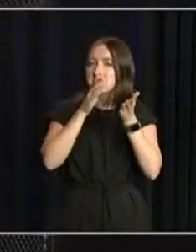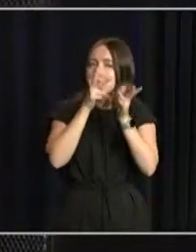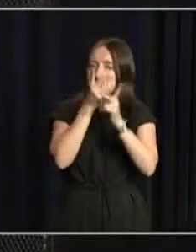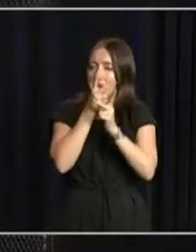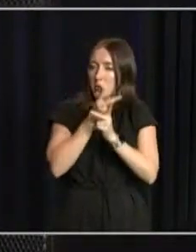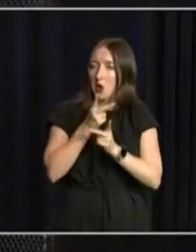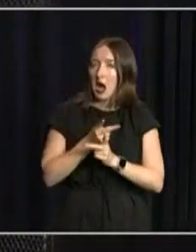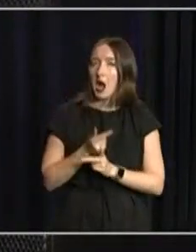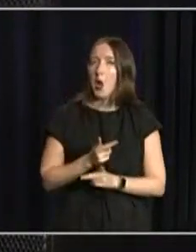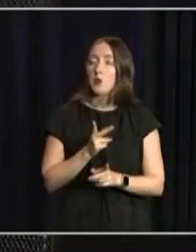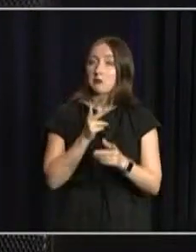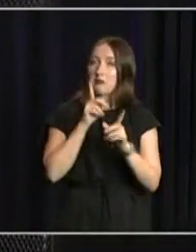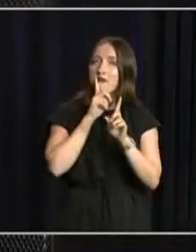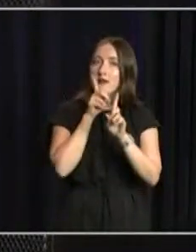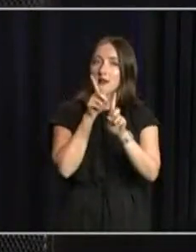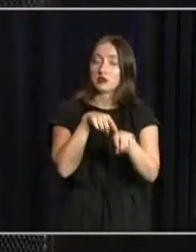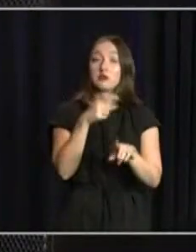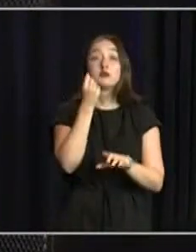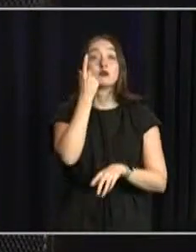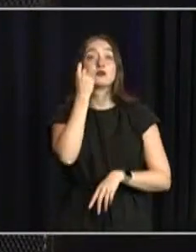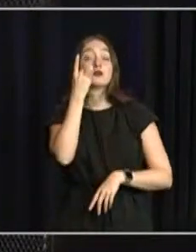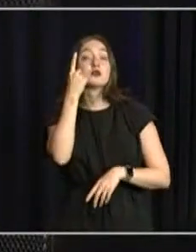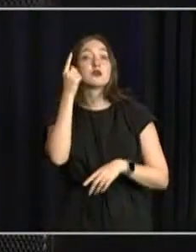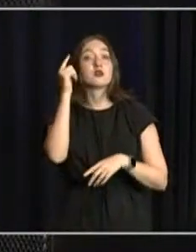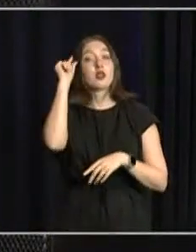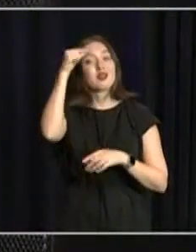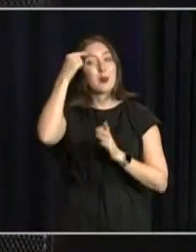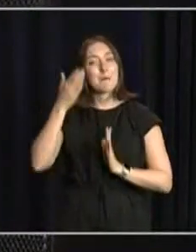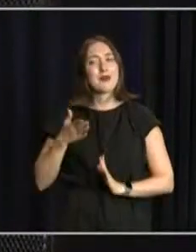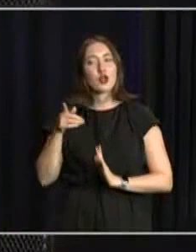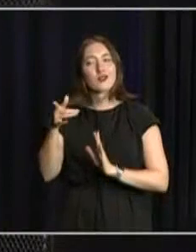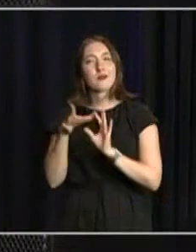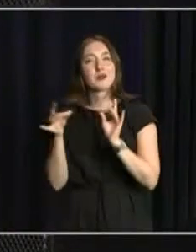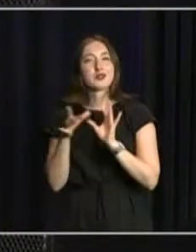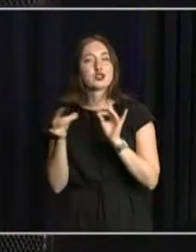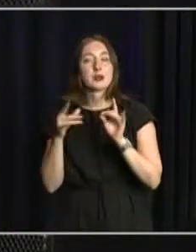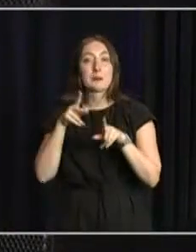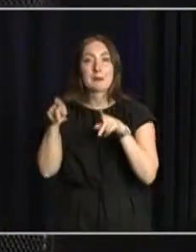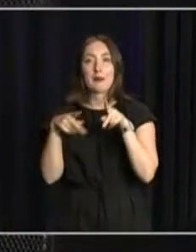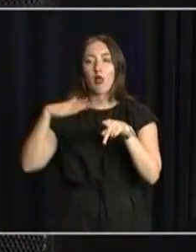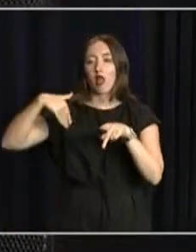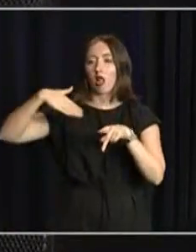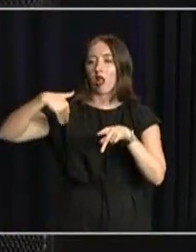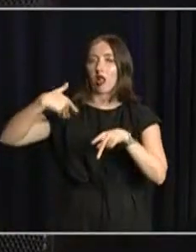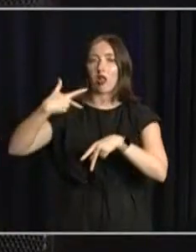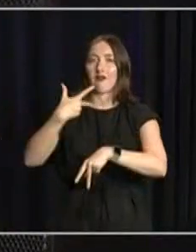mentioned as not being vaccinated yet, and I don't think we shaming or blaming people.